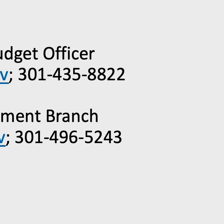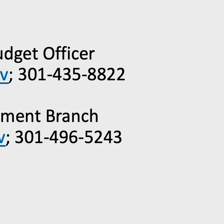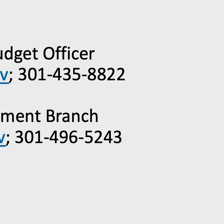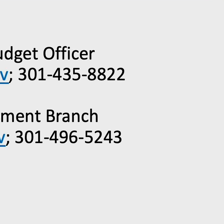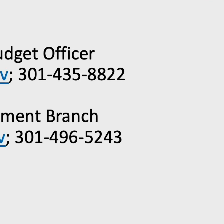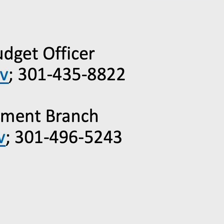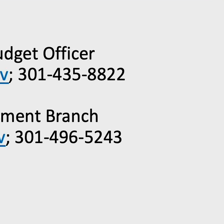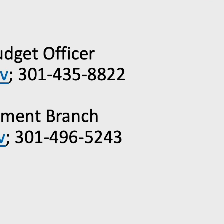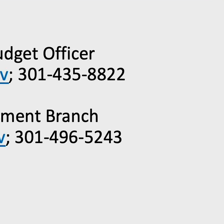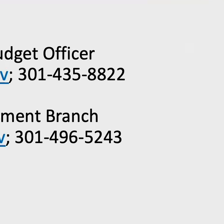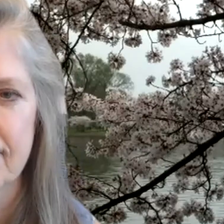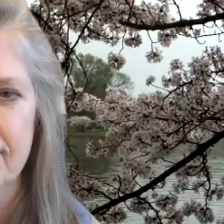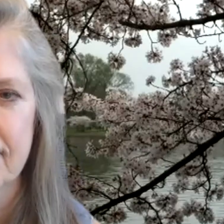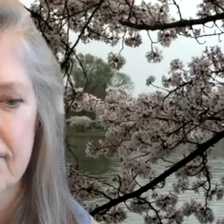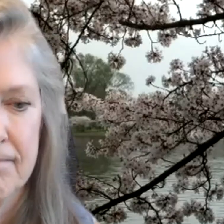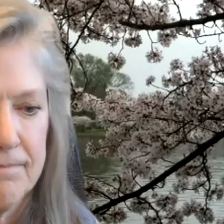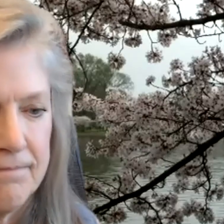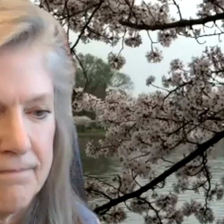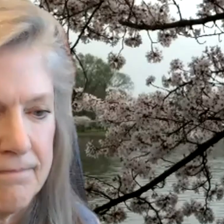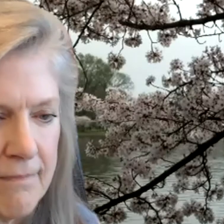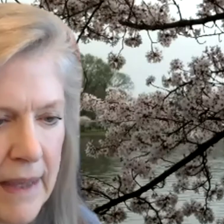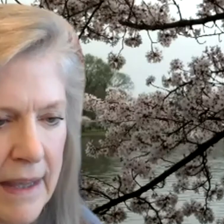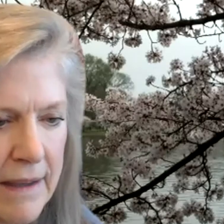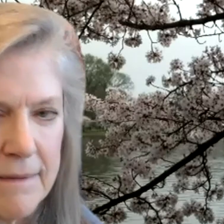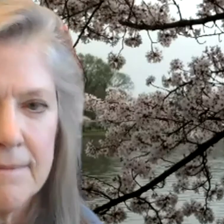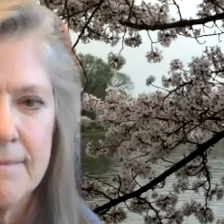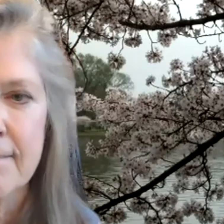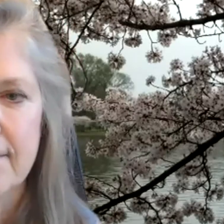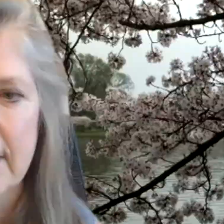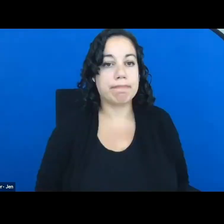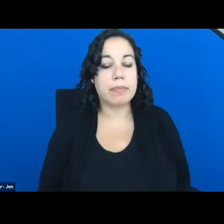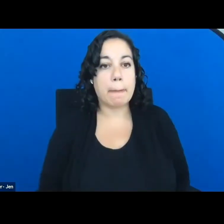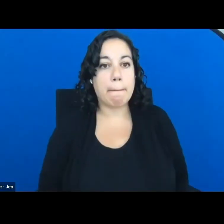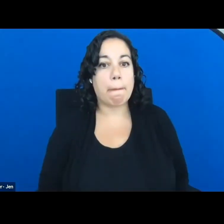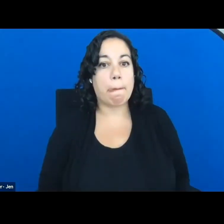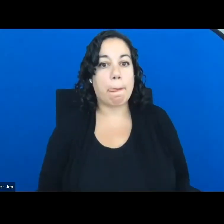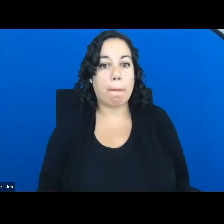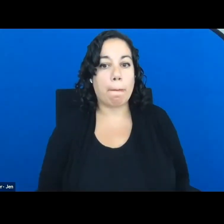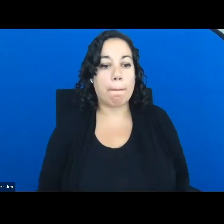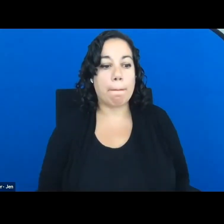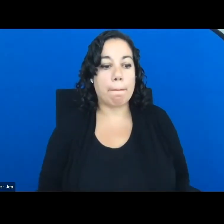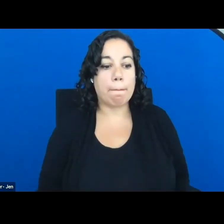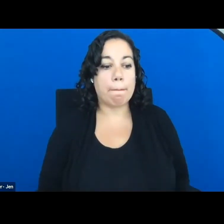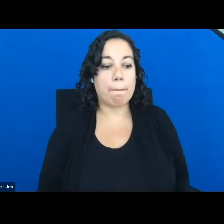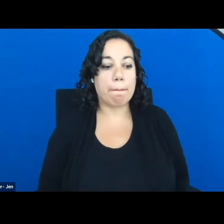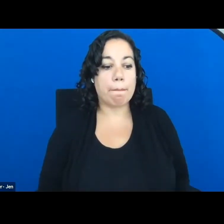Thank you, Karen. That was great. I have a question about how the appropriations